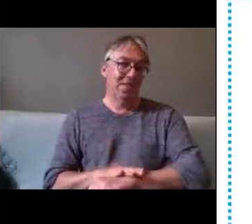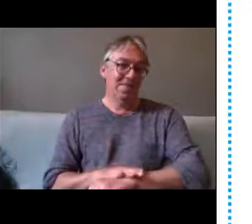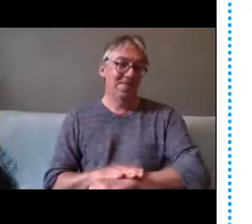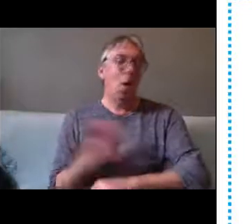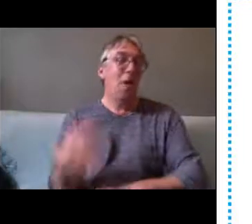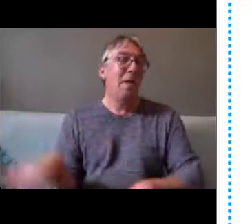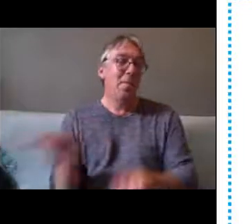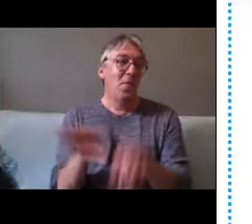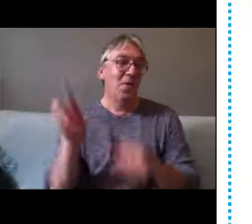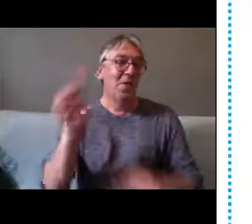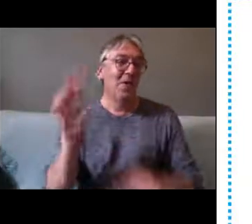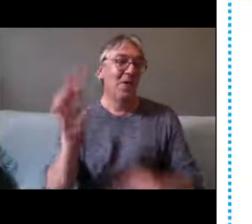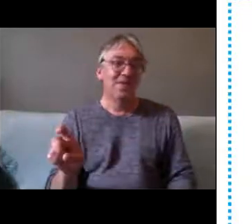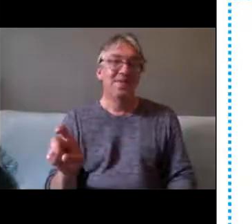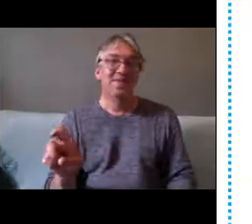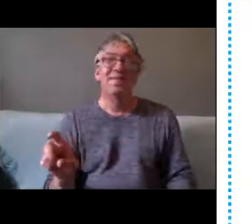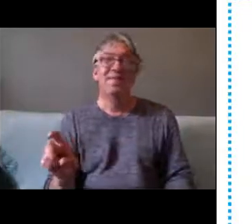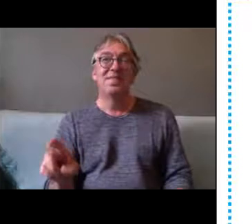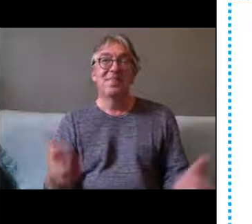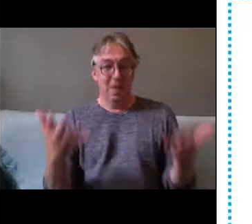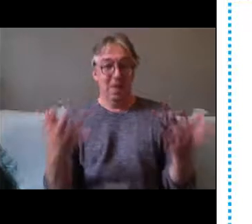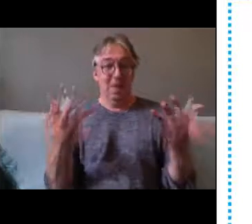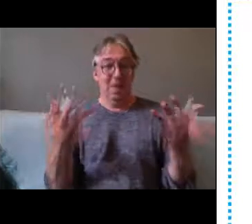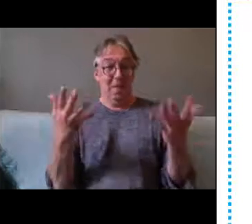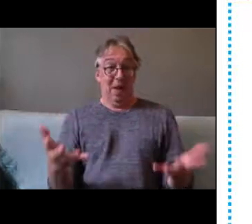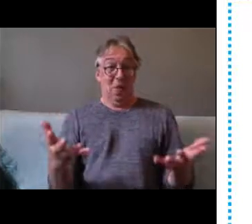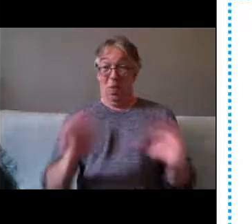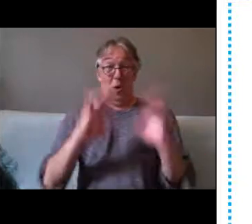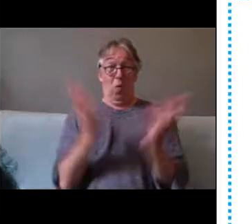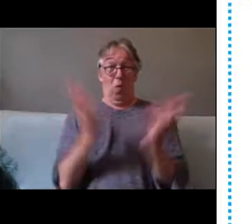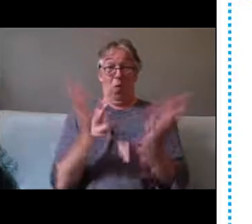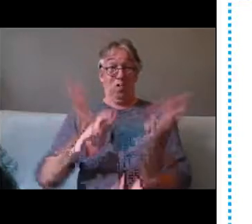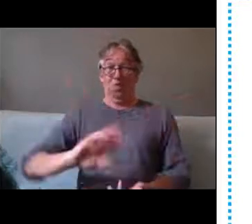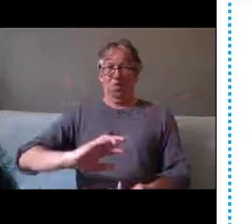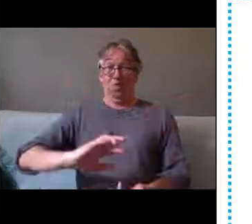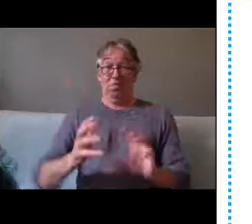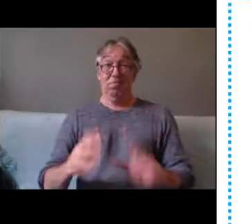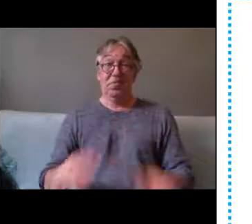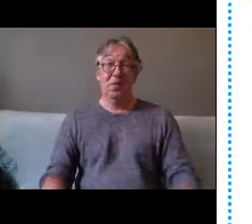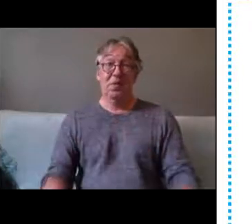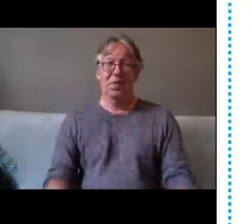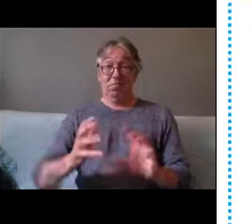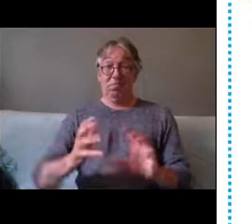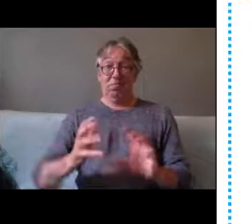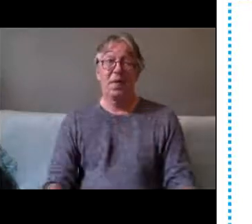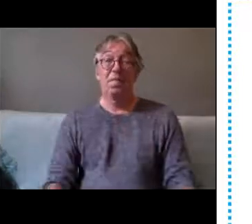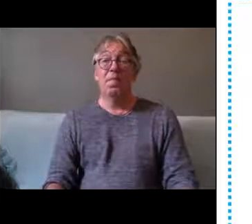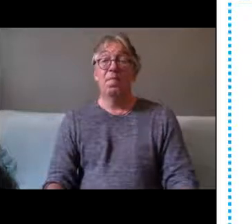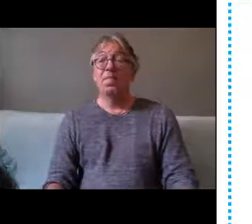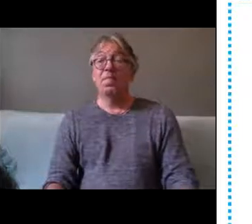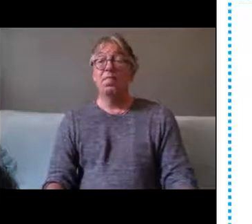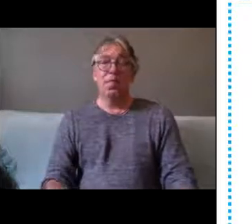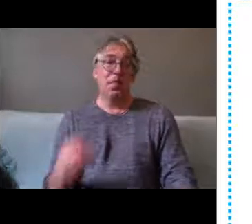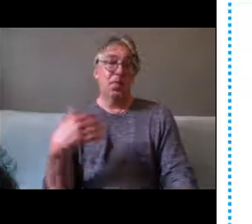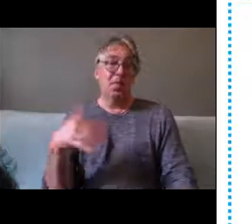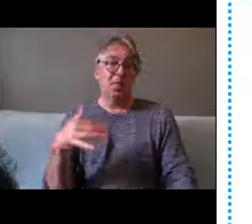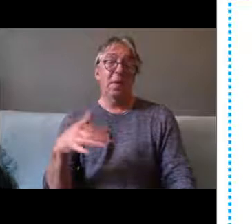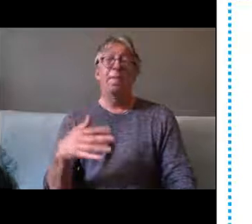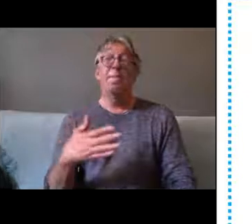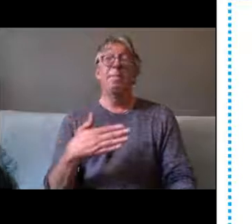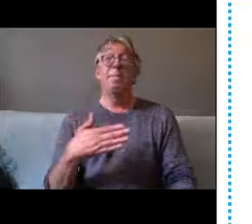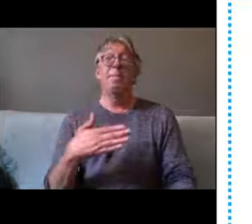As I was saying, my work, because it's related to policy,